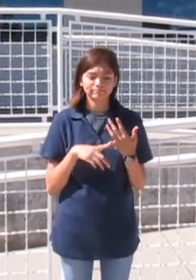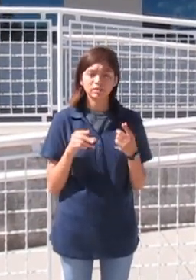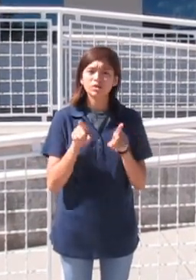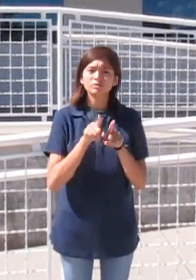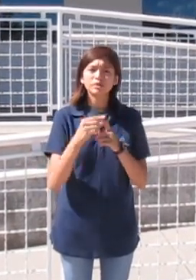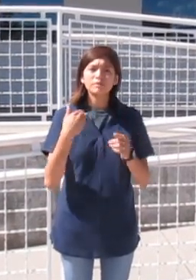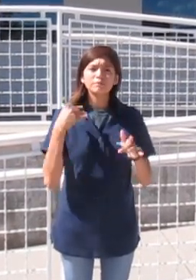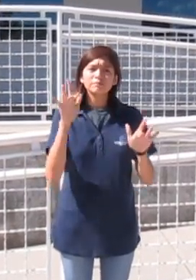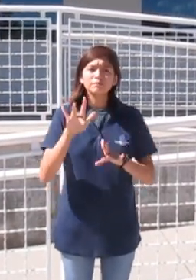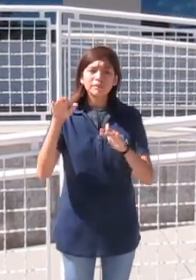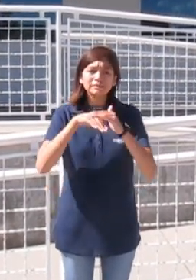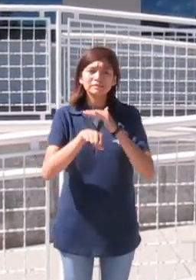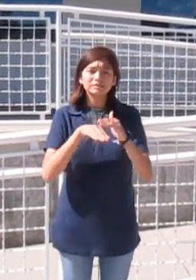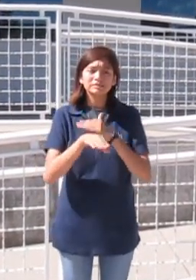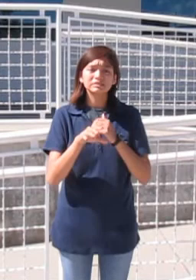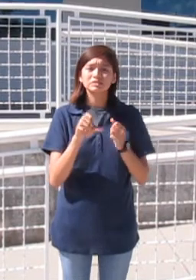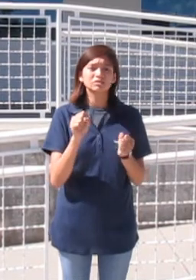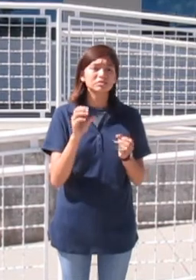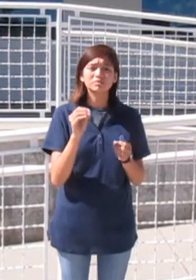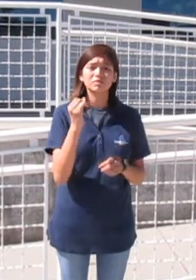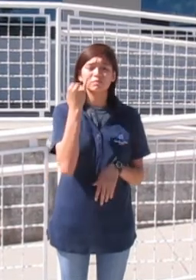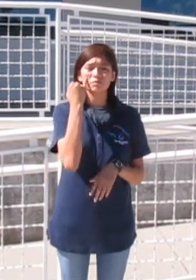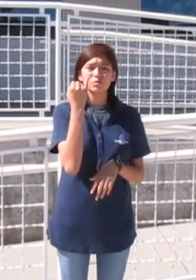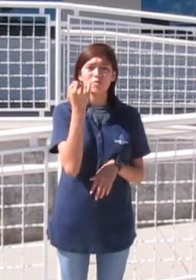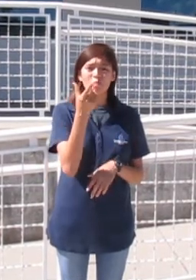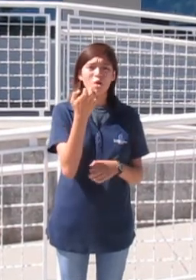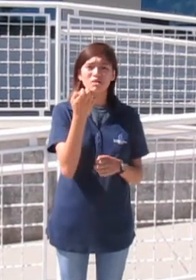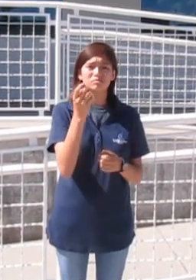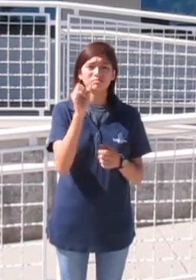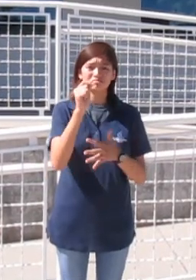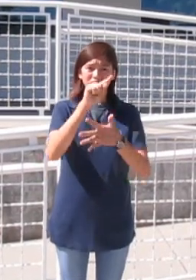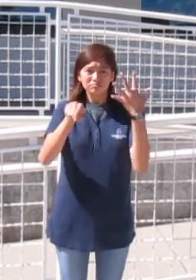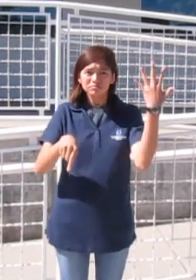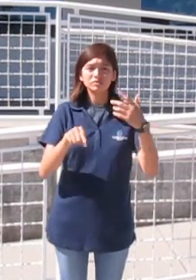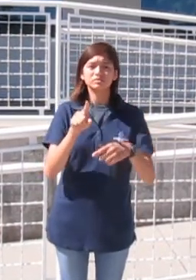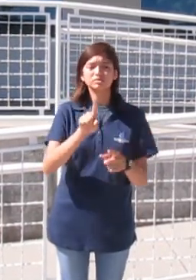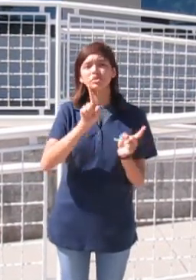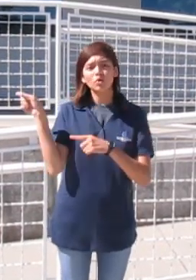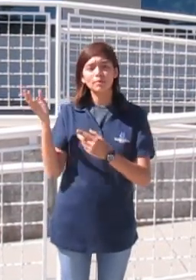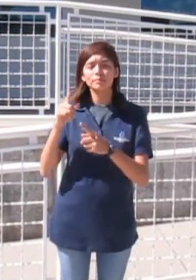Also, they have computer access. If you want to use their services, you can go in to get help.